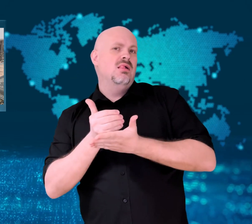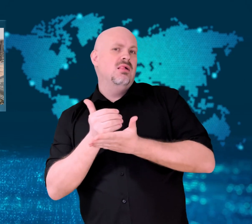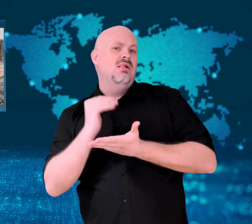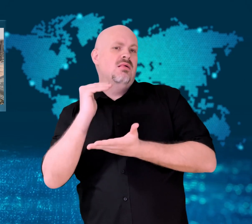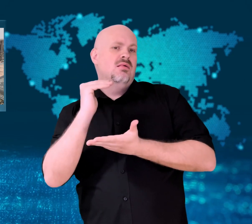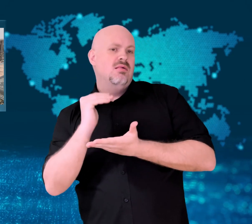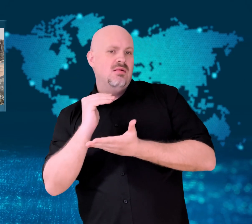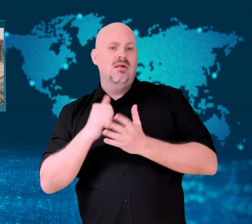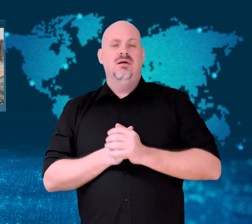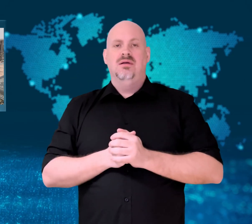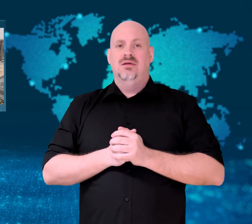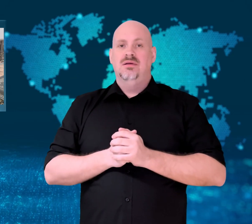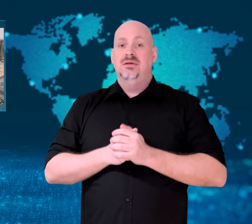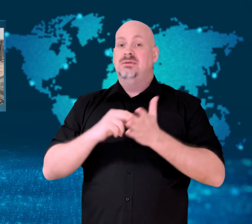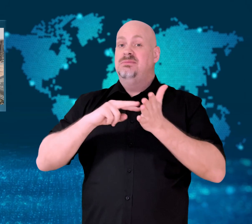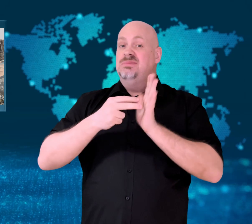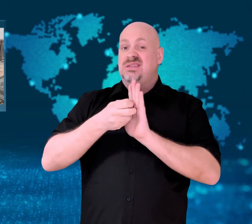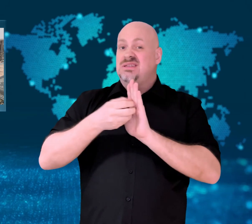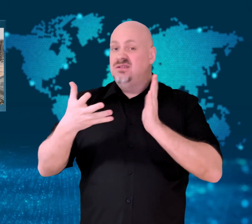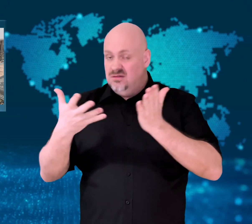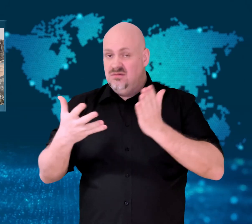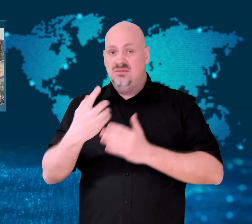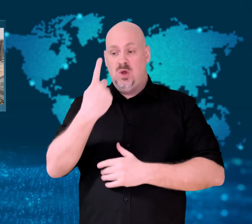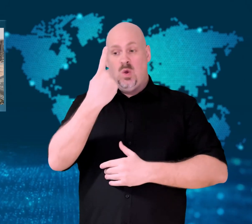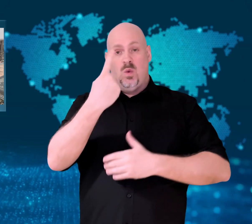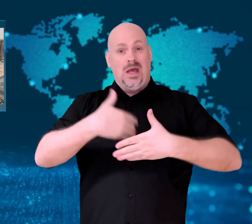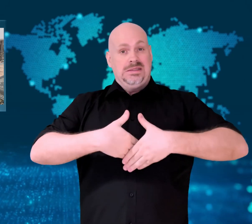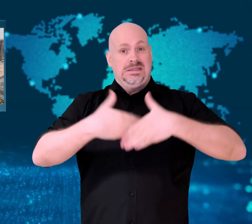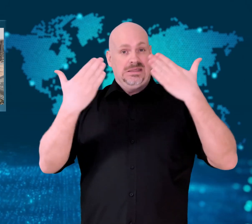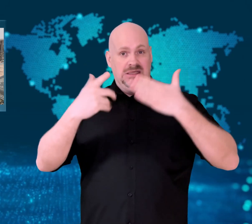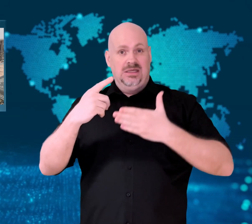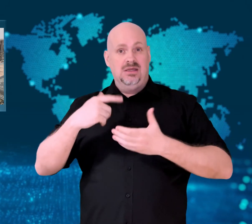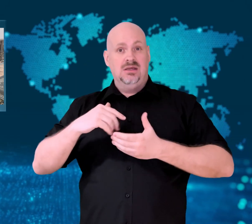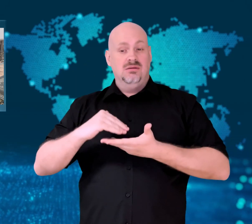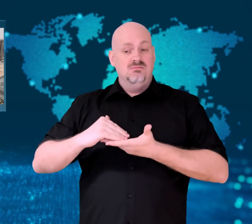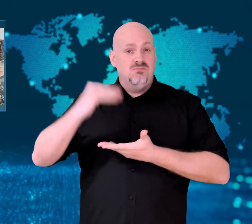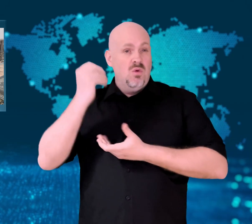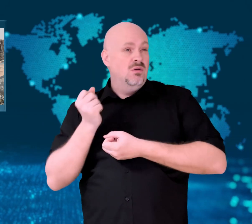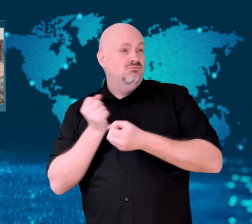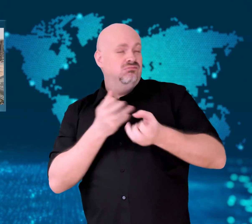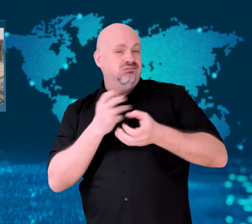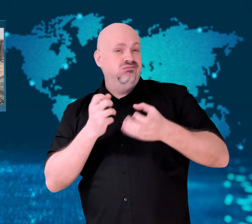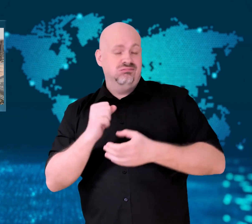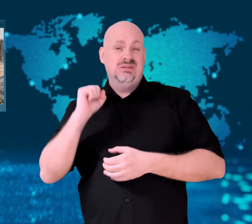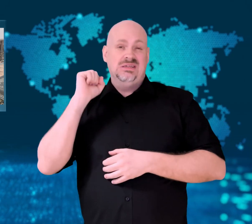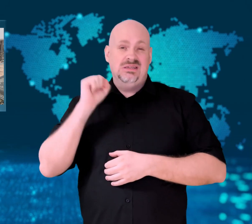This means they have the ability to increase their output